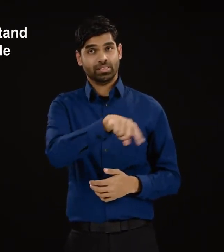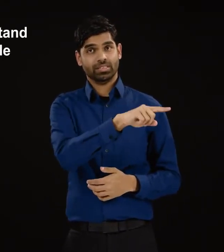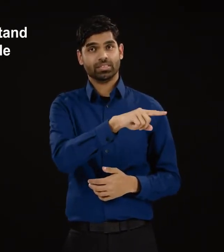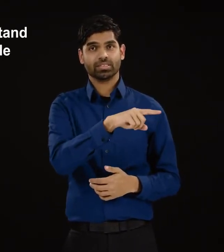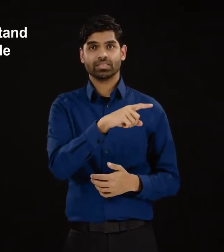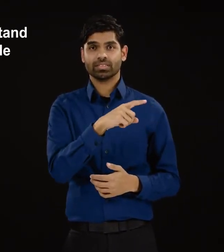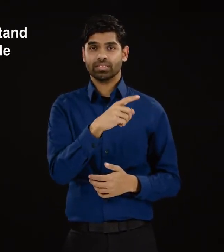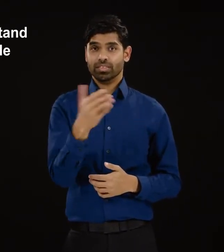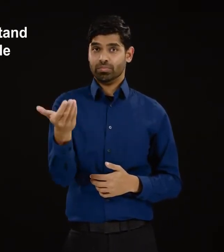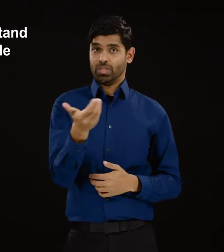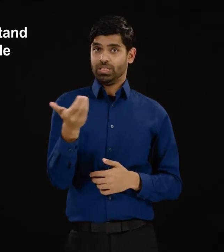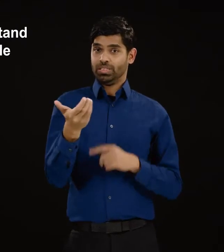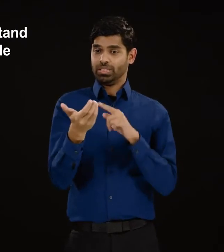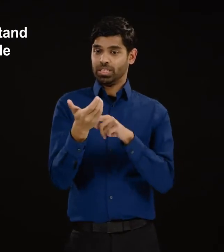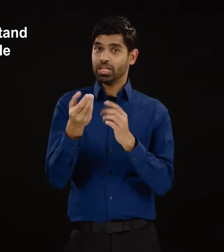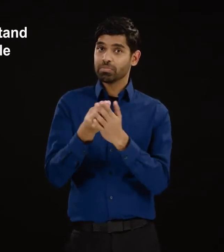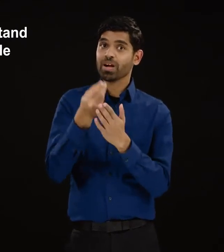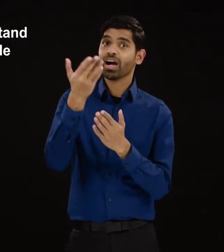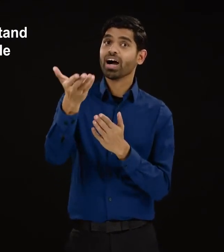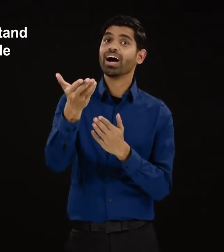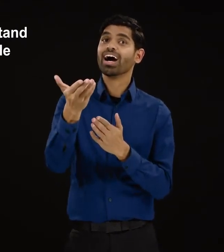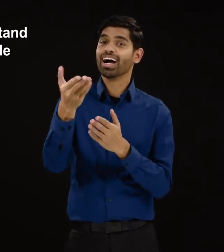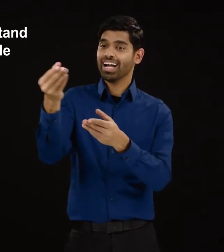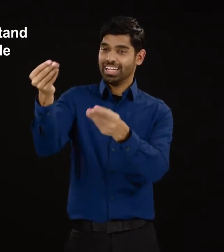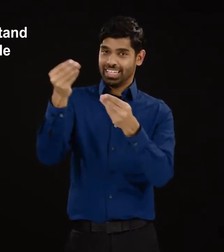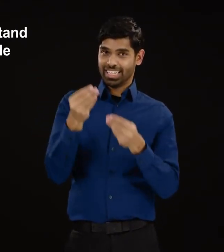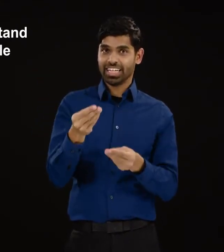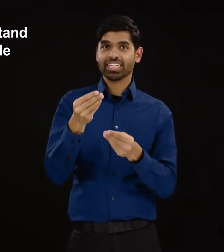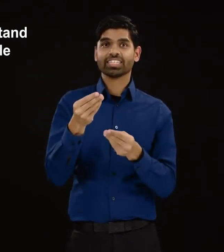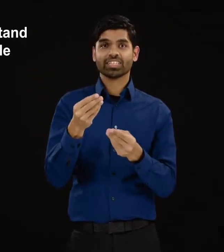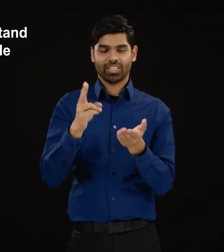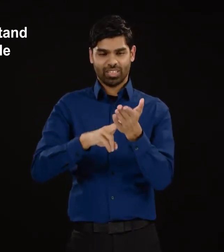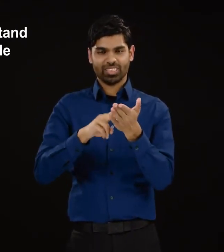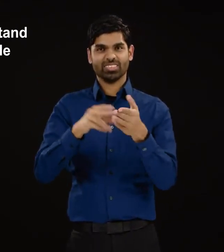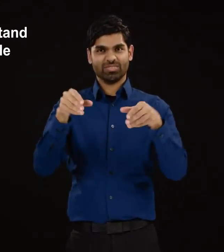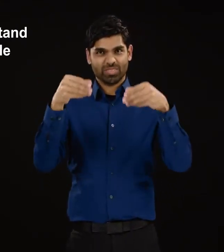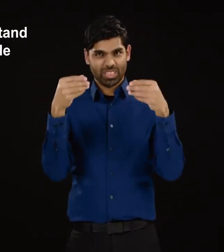they are unhappy with their service - To have their phone unlocked at no charge